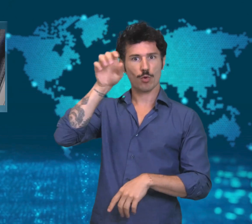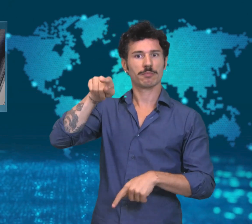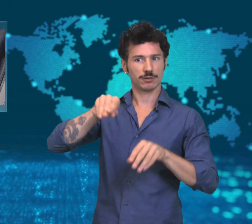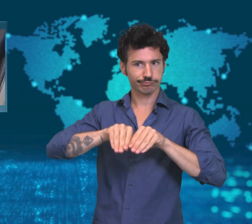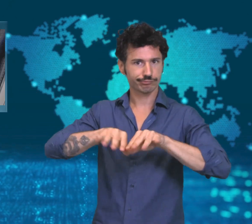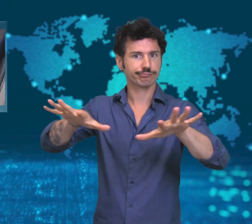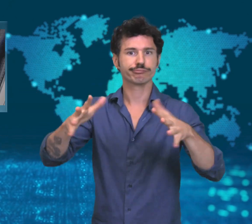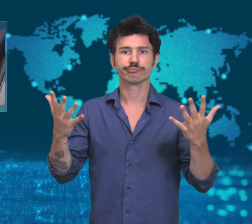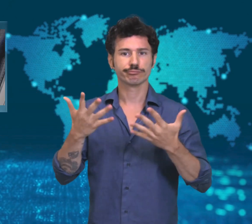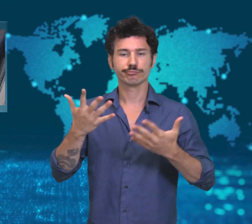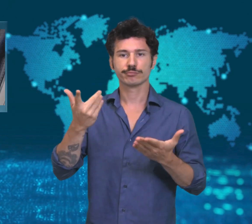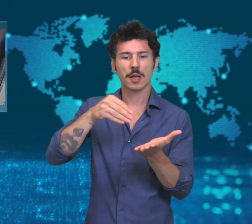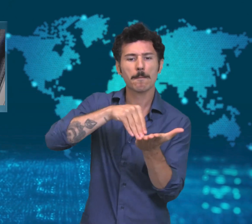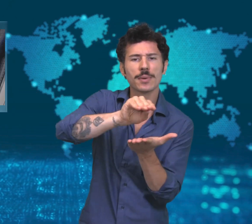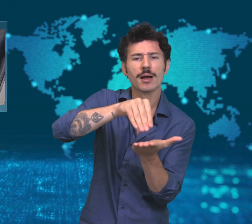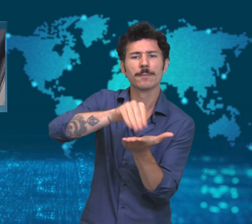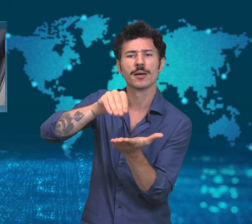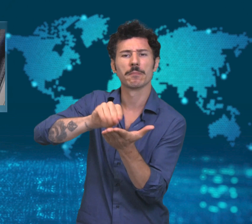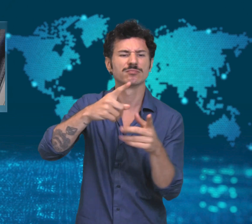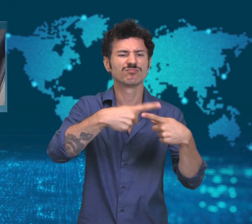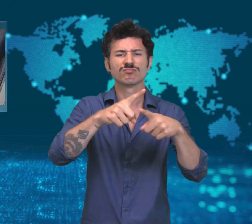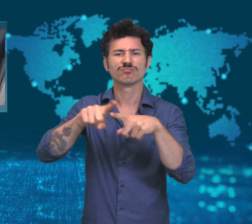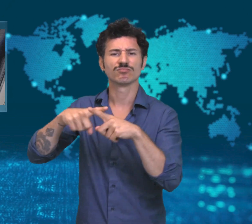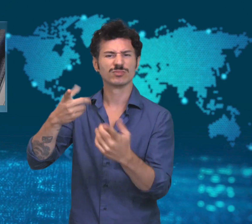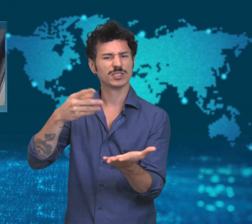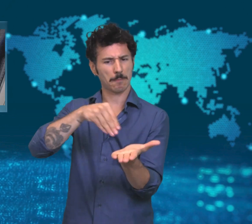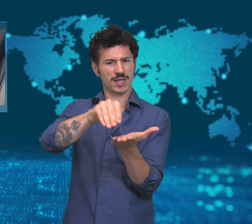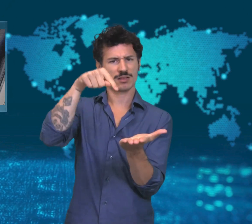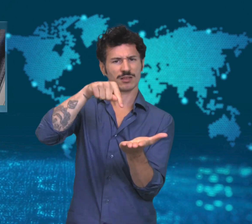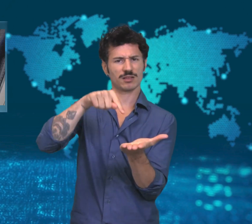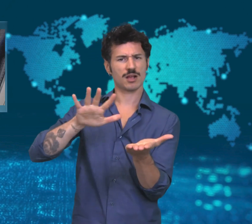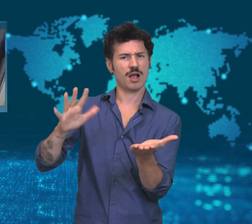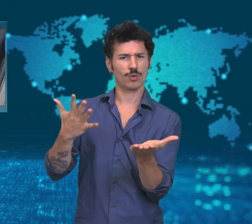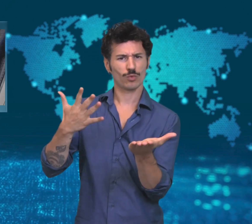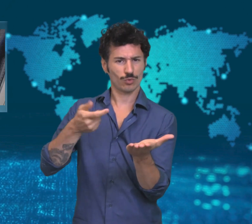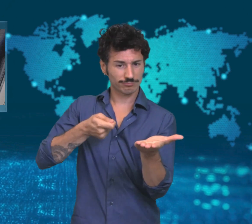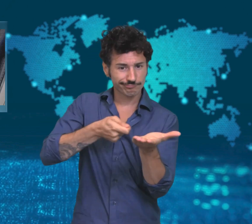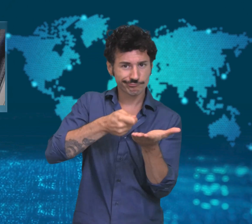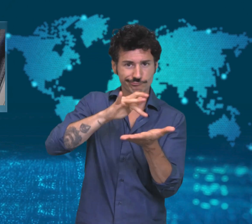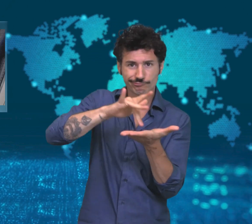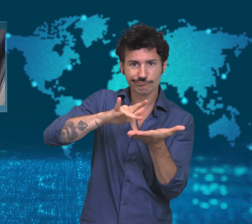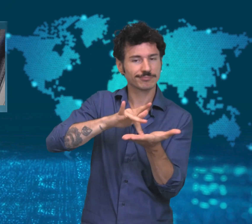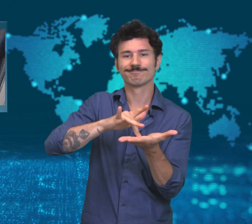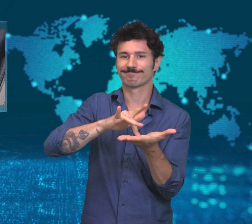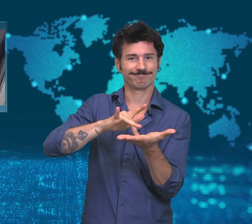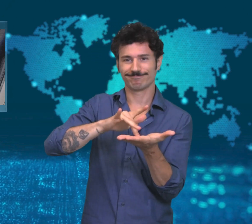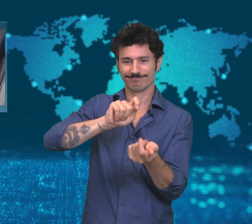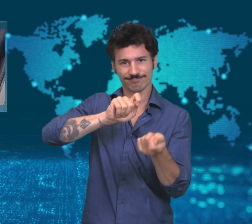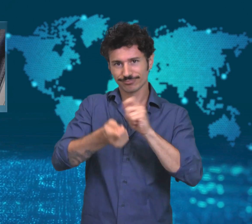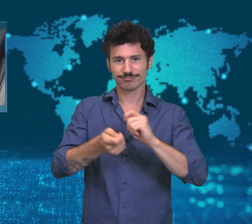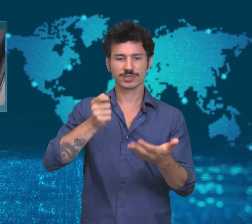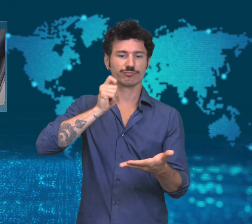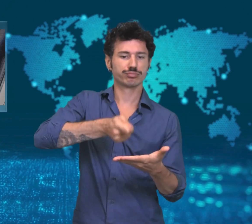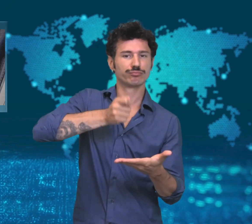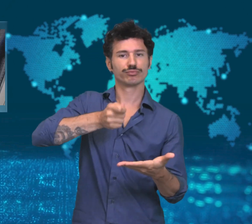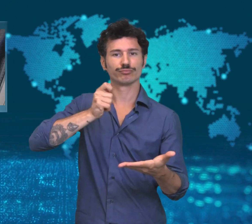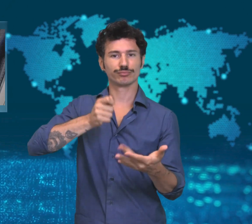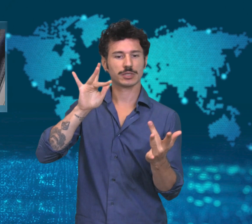Contact-free payments are now widespread across European countries.